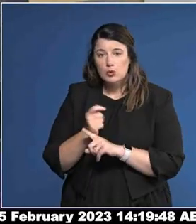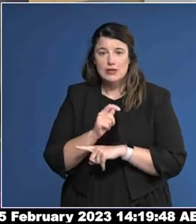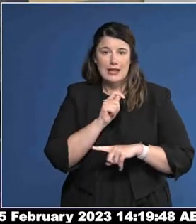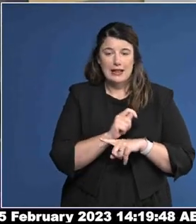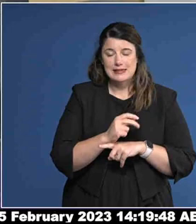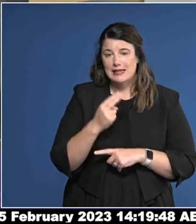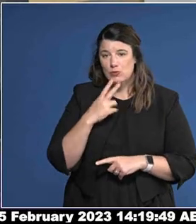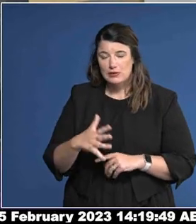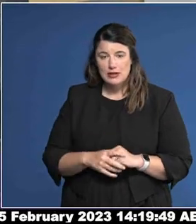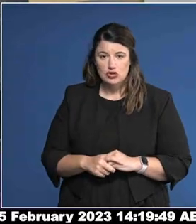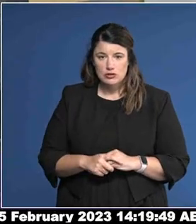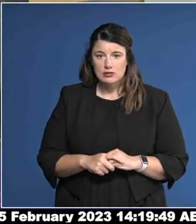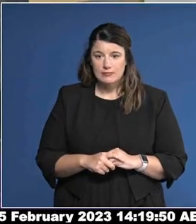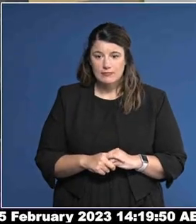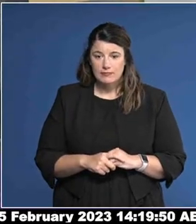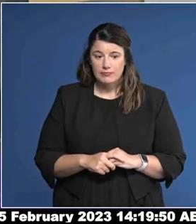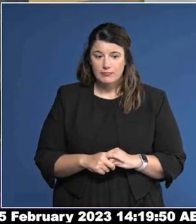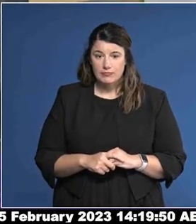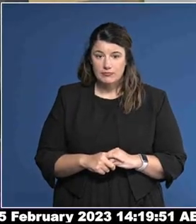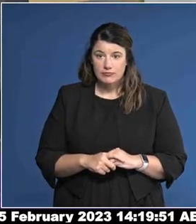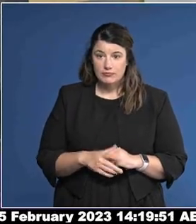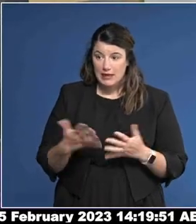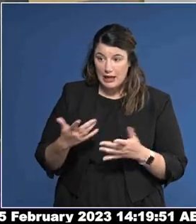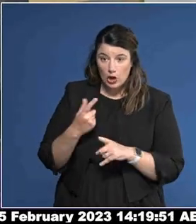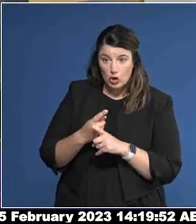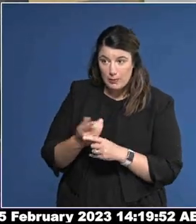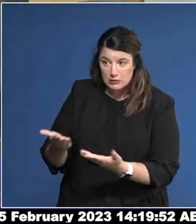Is there any response or comment that you wish to make to that finding?